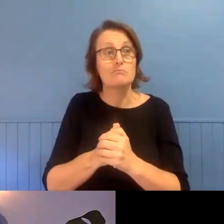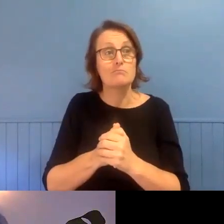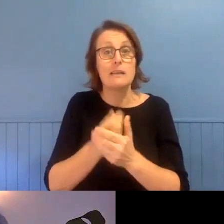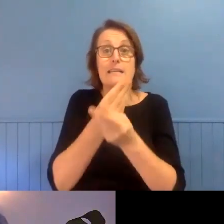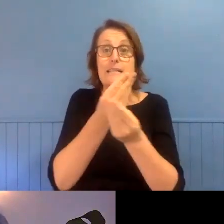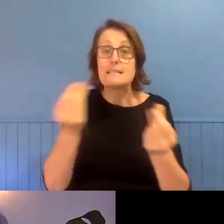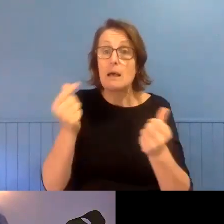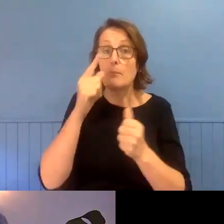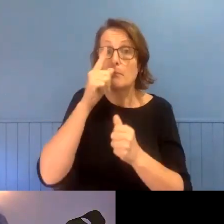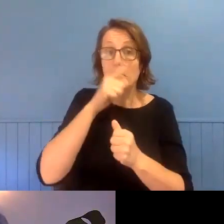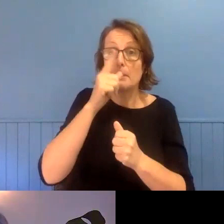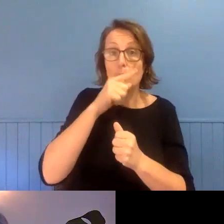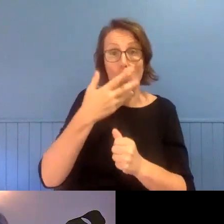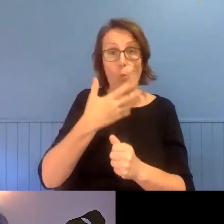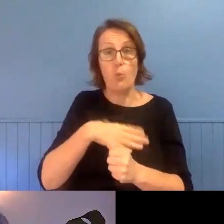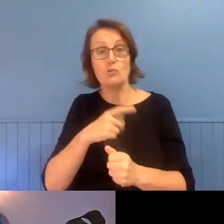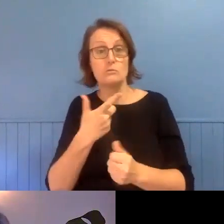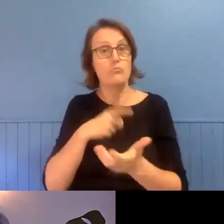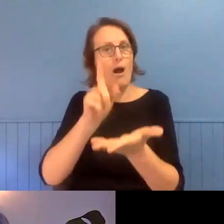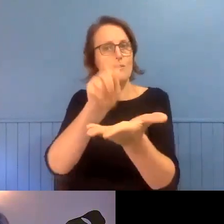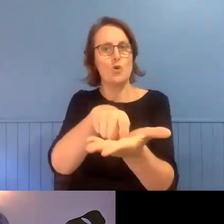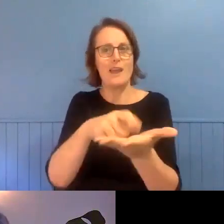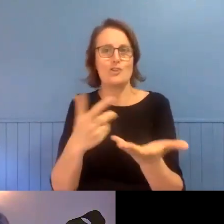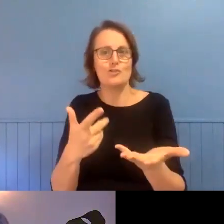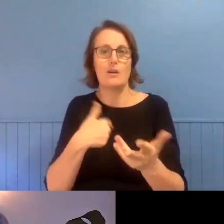stats to share with you around giving in the coming weeks. We're